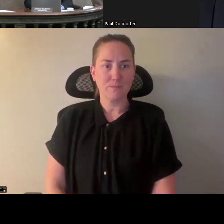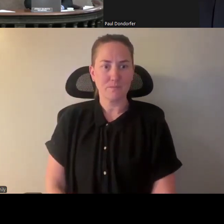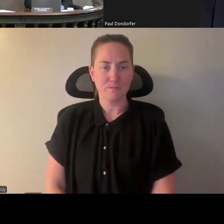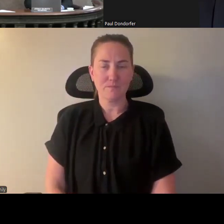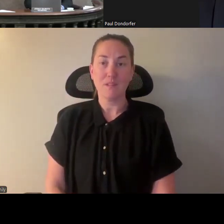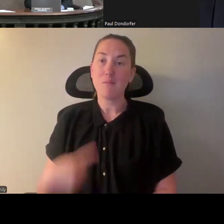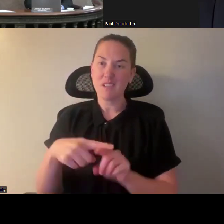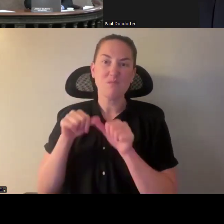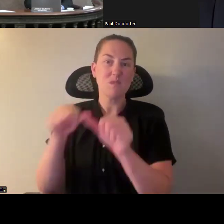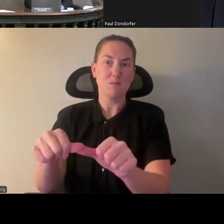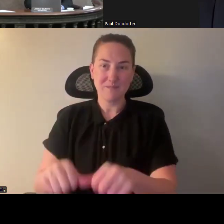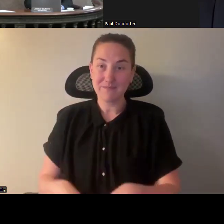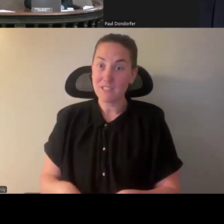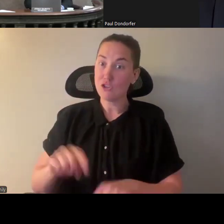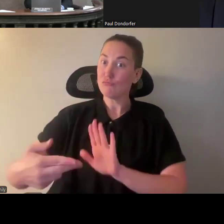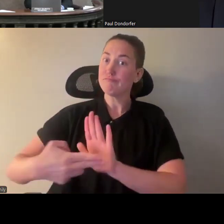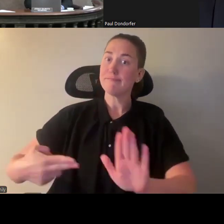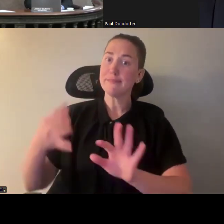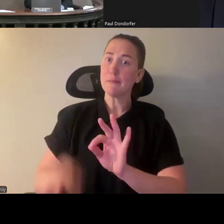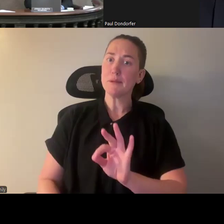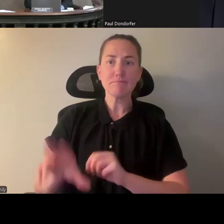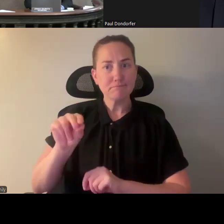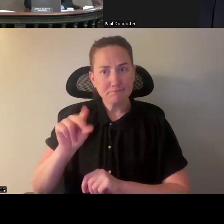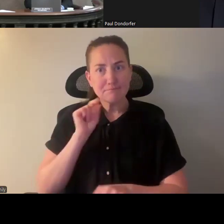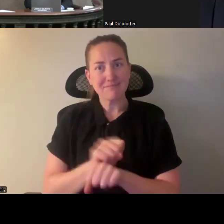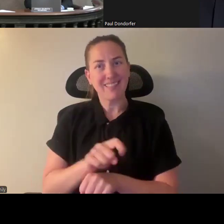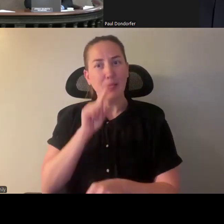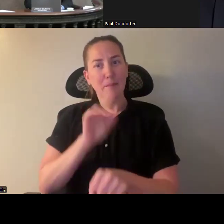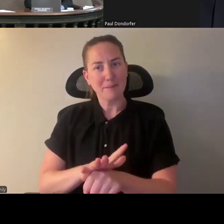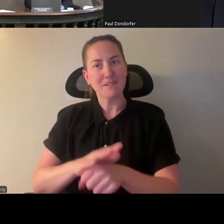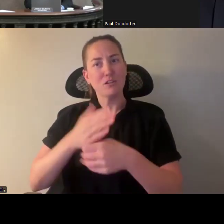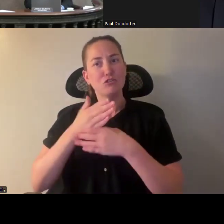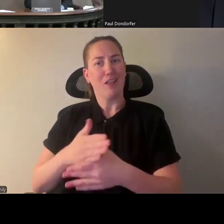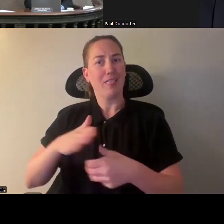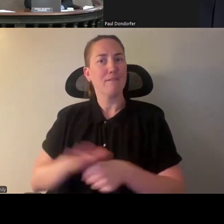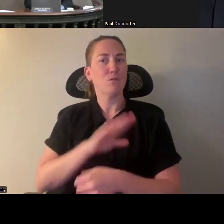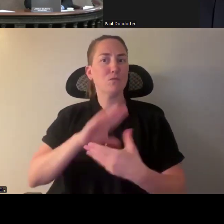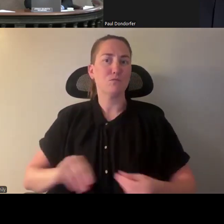is more than just a designation It's a commitment to telling the full truth of our nation's past